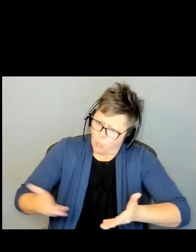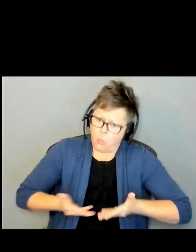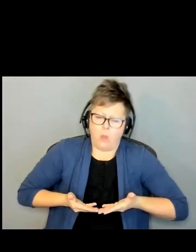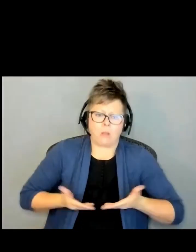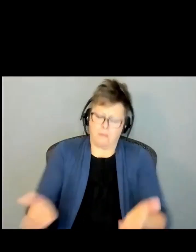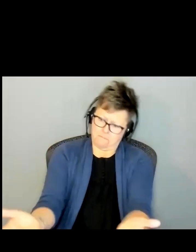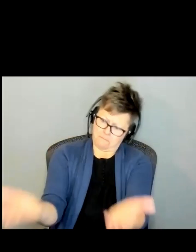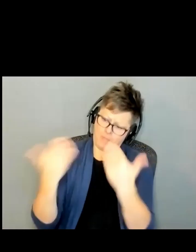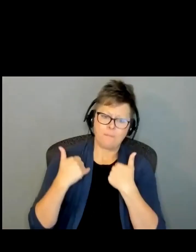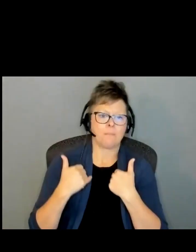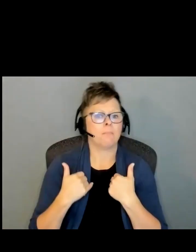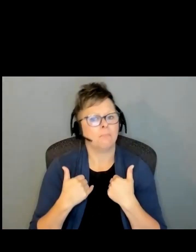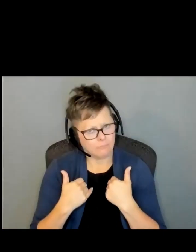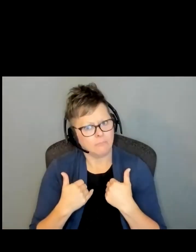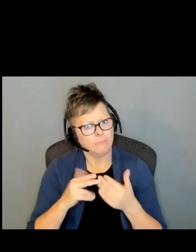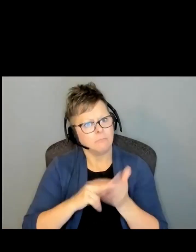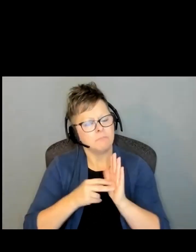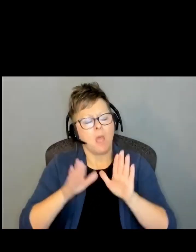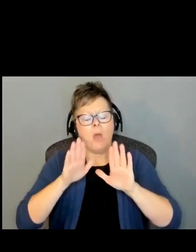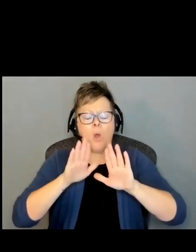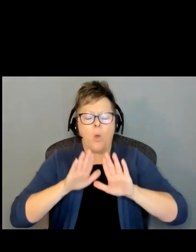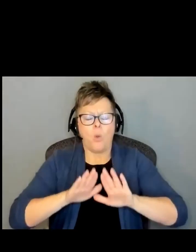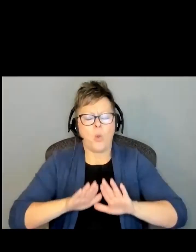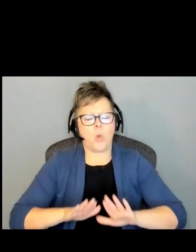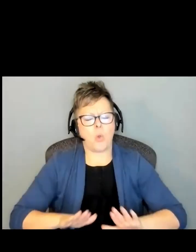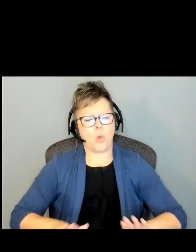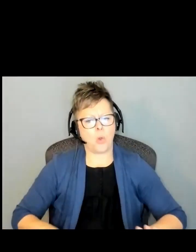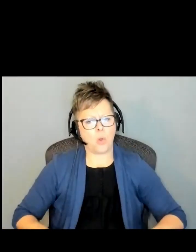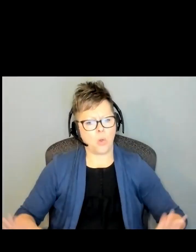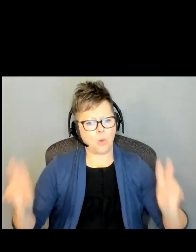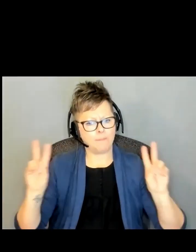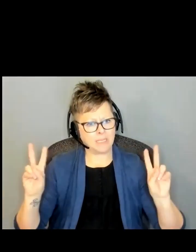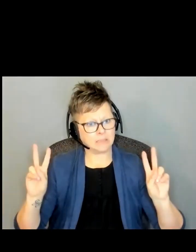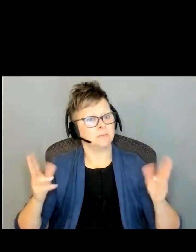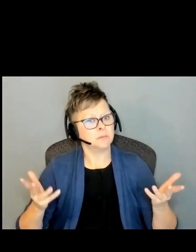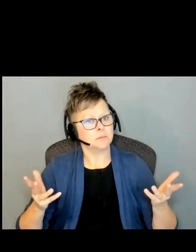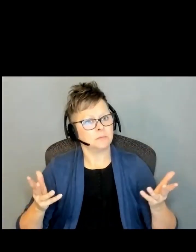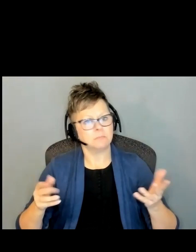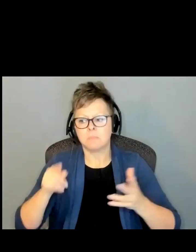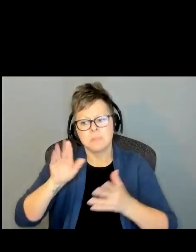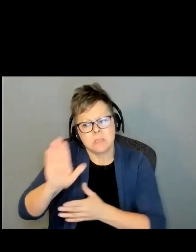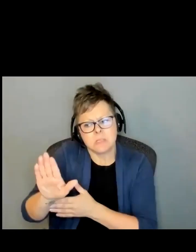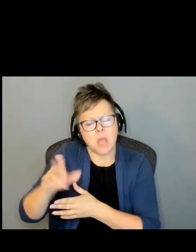a sense of calmness as they interact with the space.